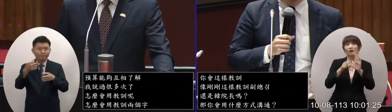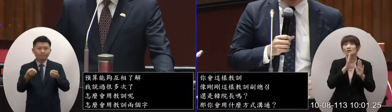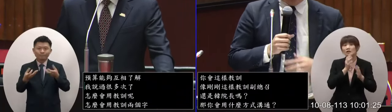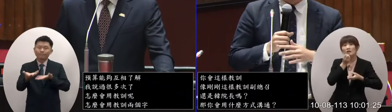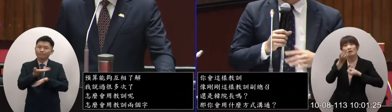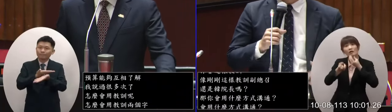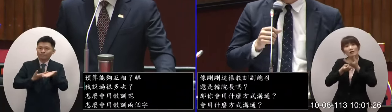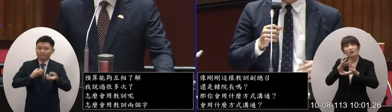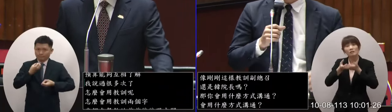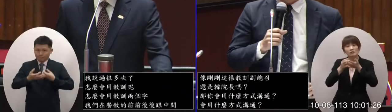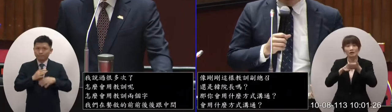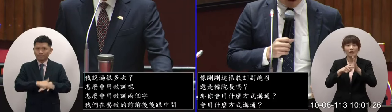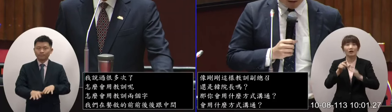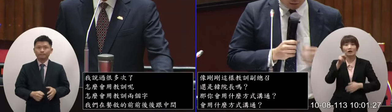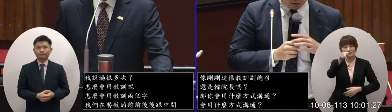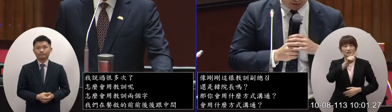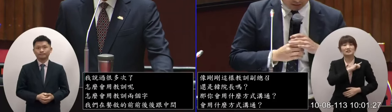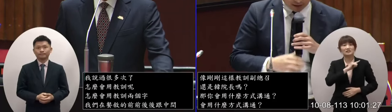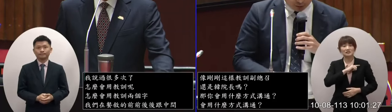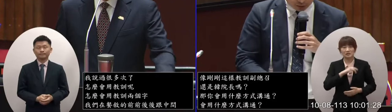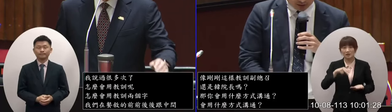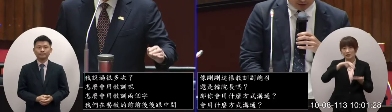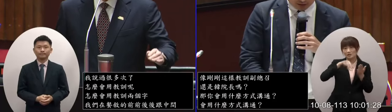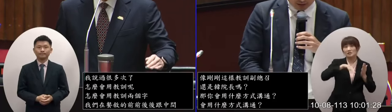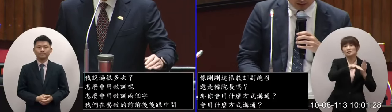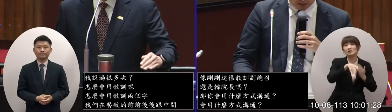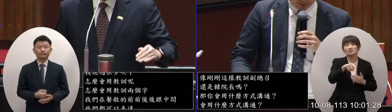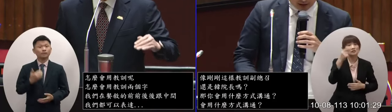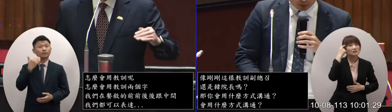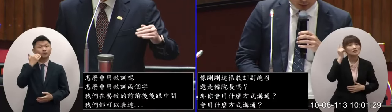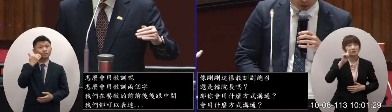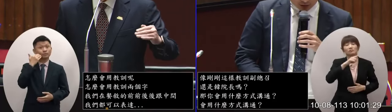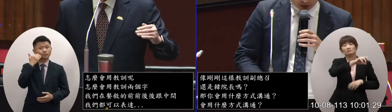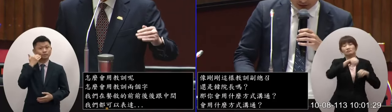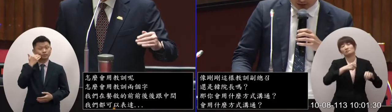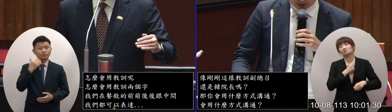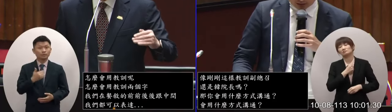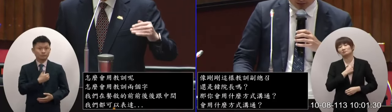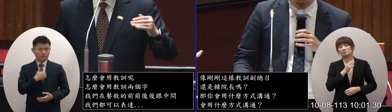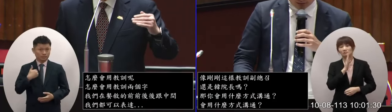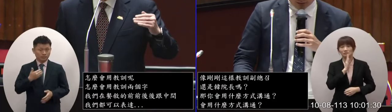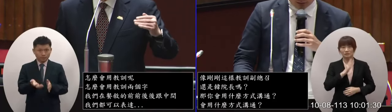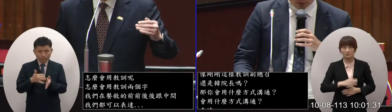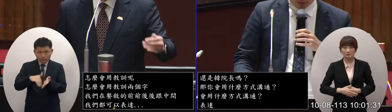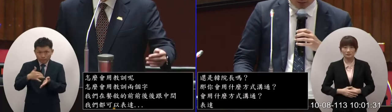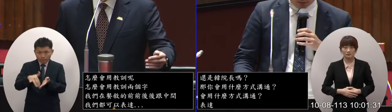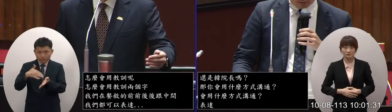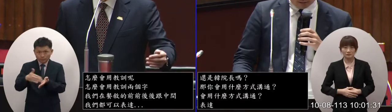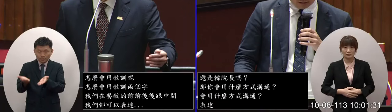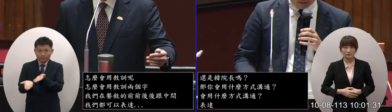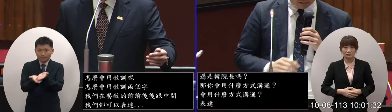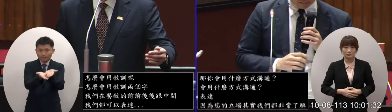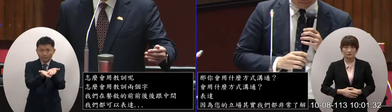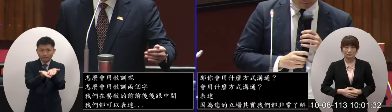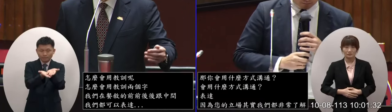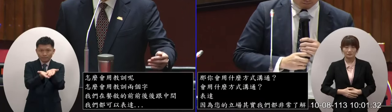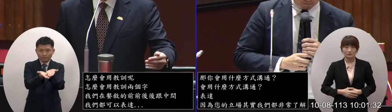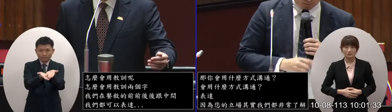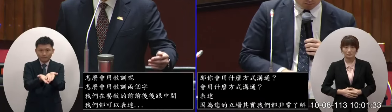in fact we We all understand it very well , but I think if the budget can be reviewed smoothly and substantively